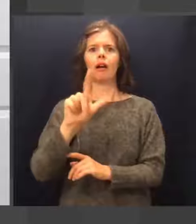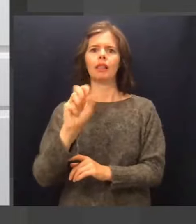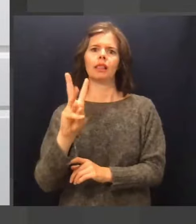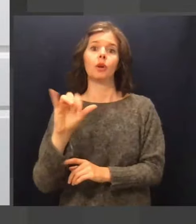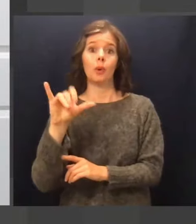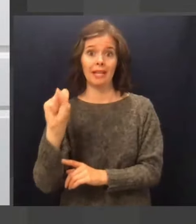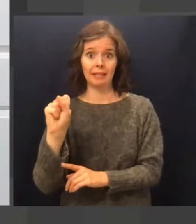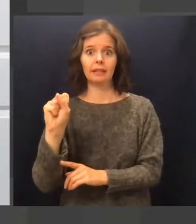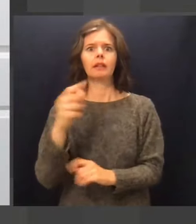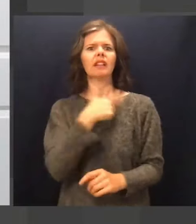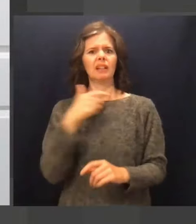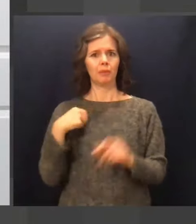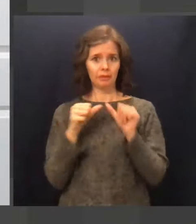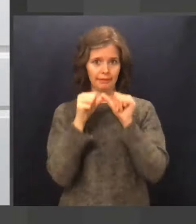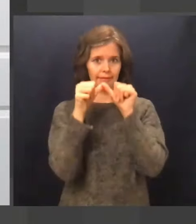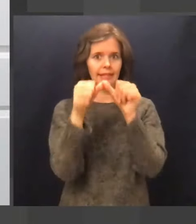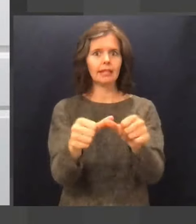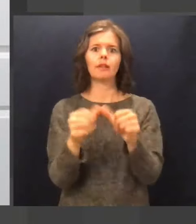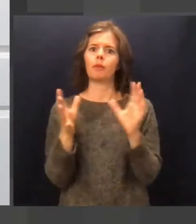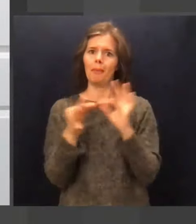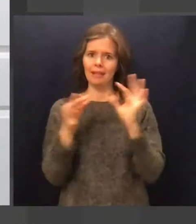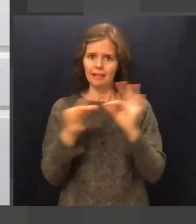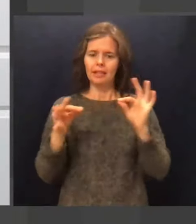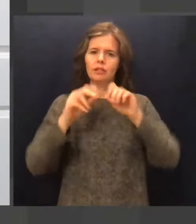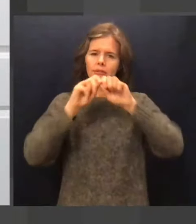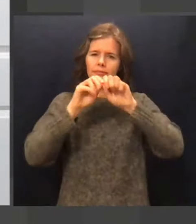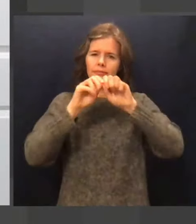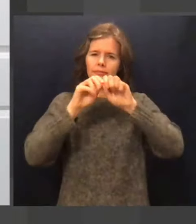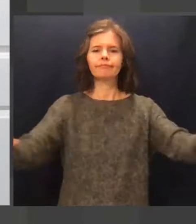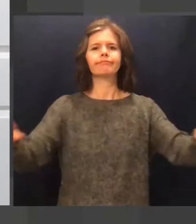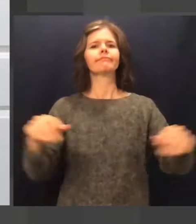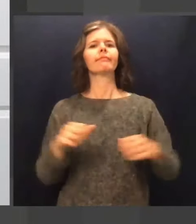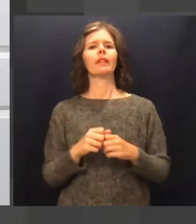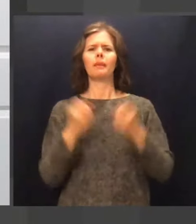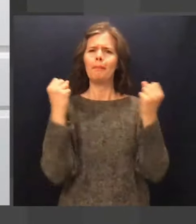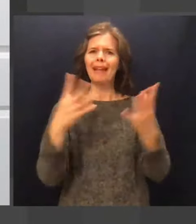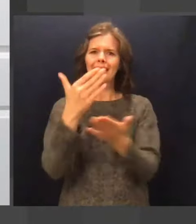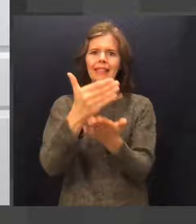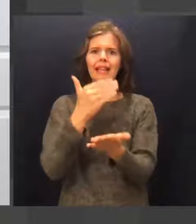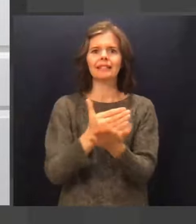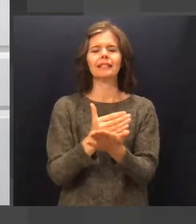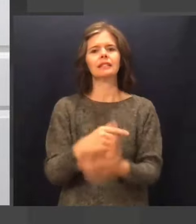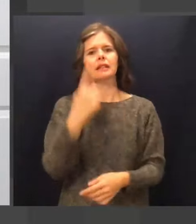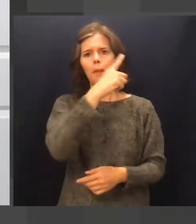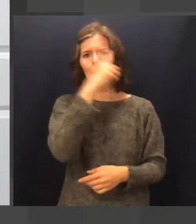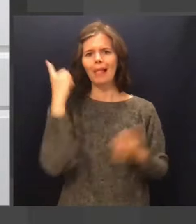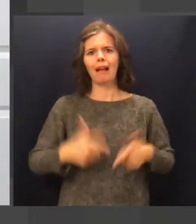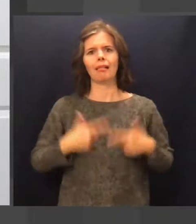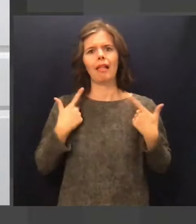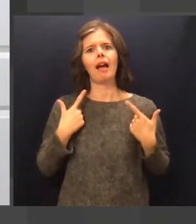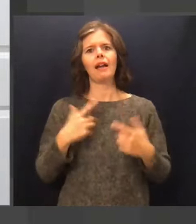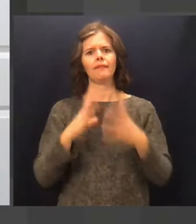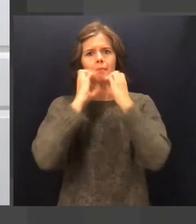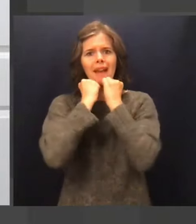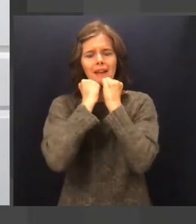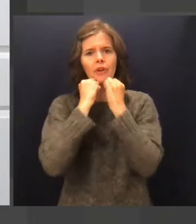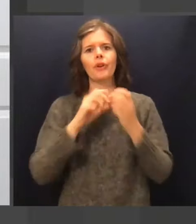TEACHING ABOUT SOCIAL JUSTICE FROM ACROSS THE WORLD AND THROUGH TIME FROM BLACK LIVES